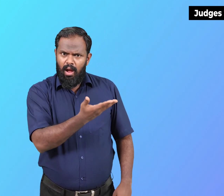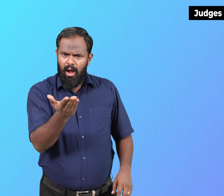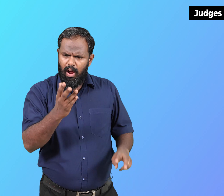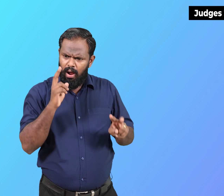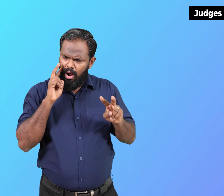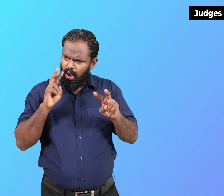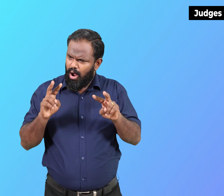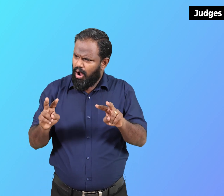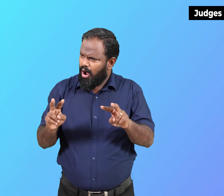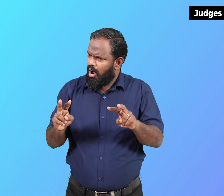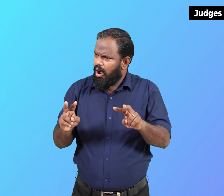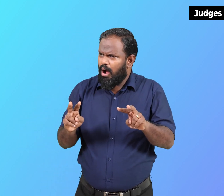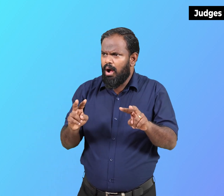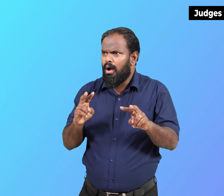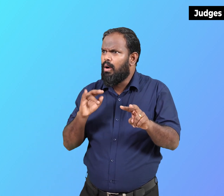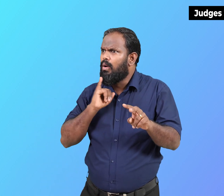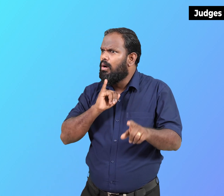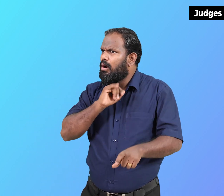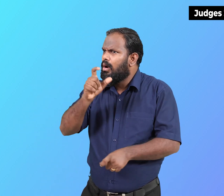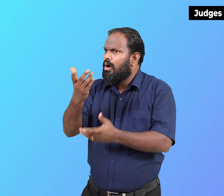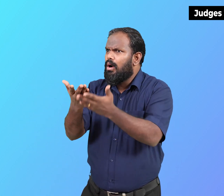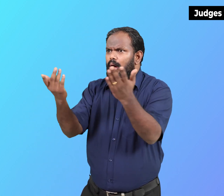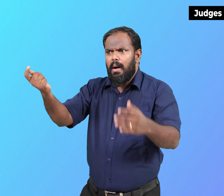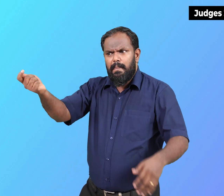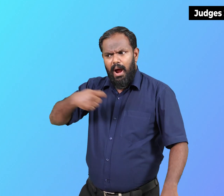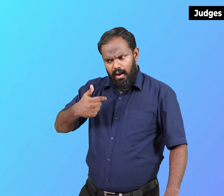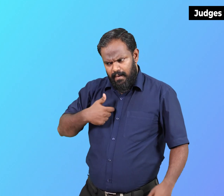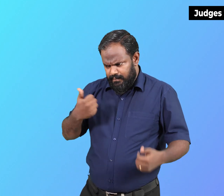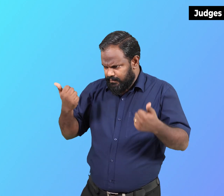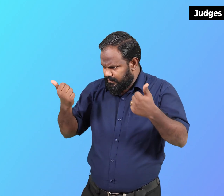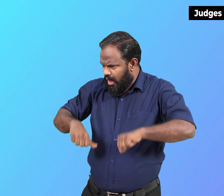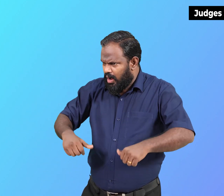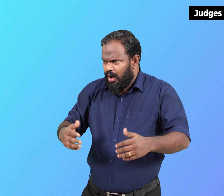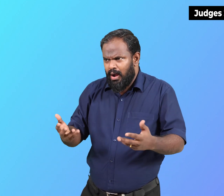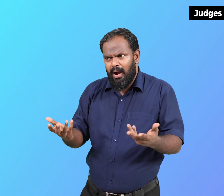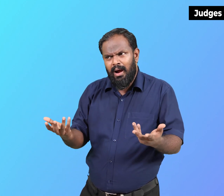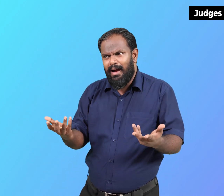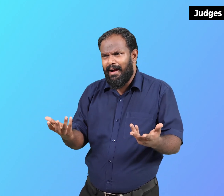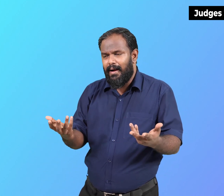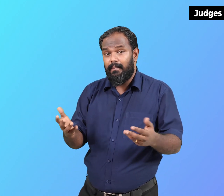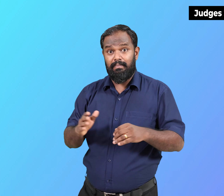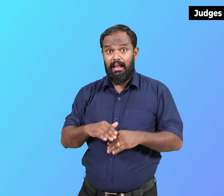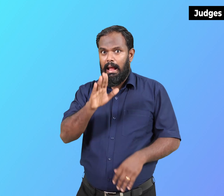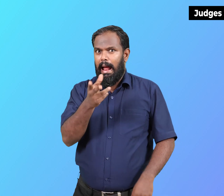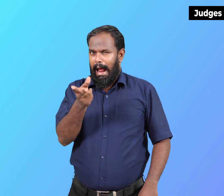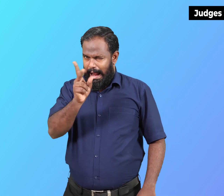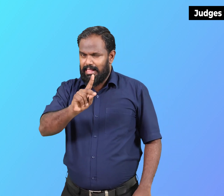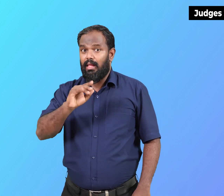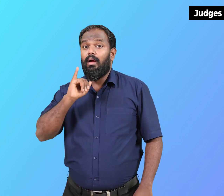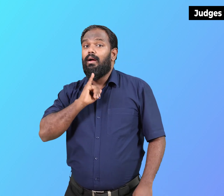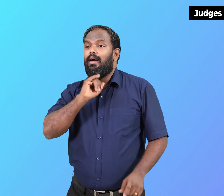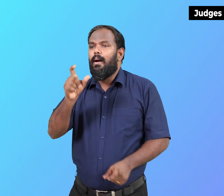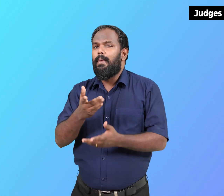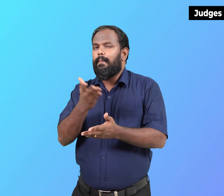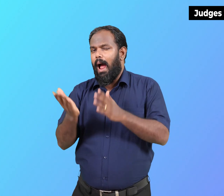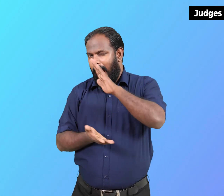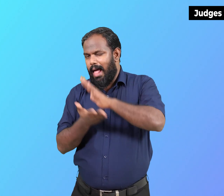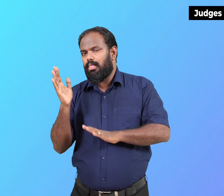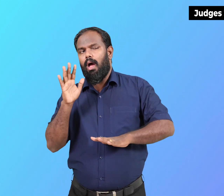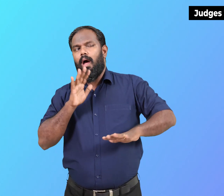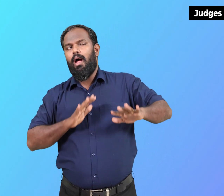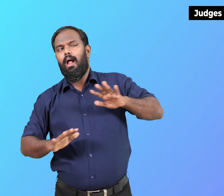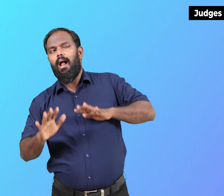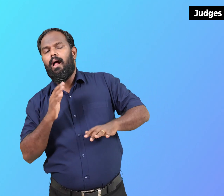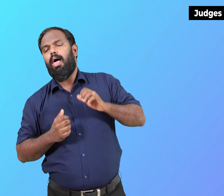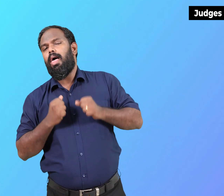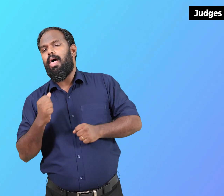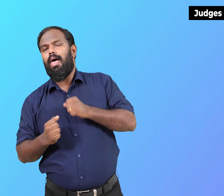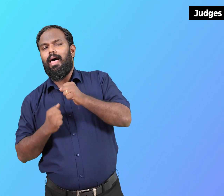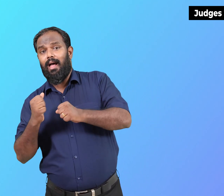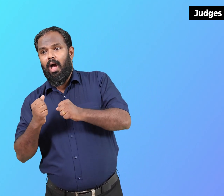So the people of Benjamin saw that they were defeated. The army of Israel had moved back because they were depending on the surprise attack. They had men hiding near Gibeah.